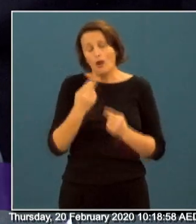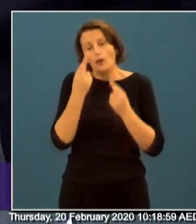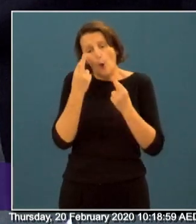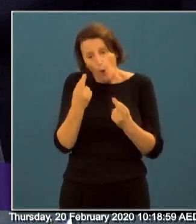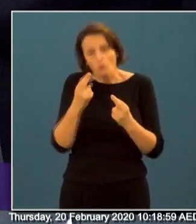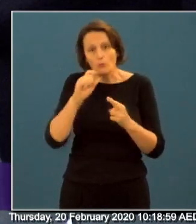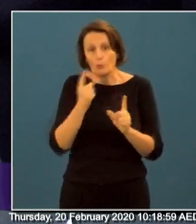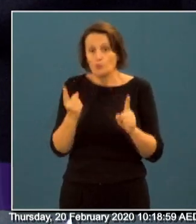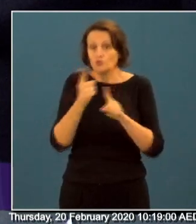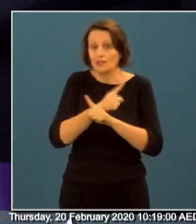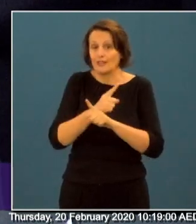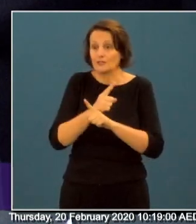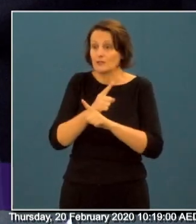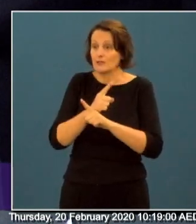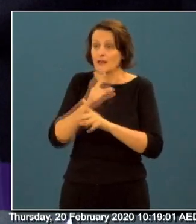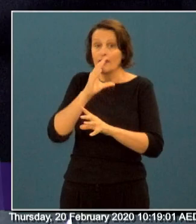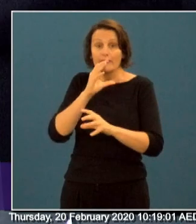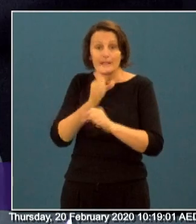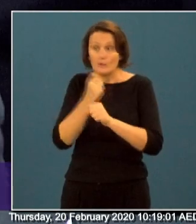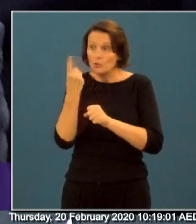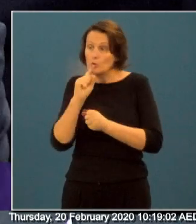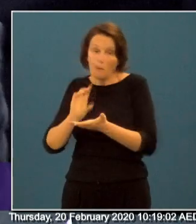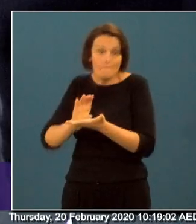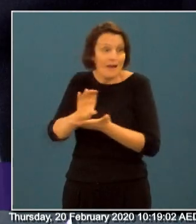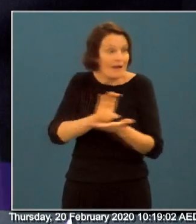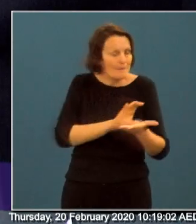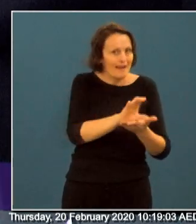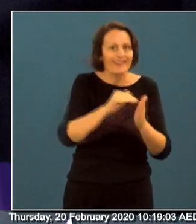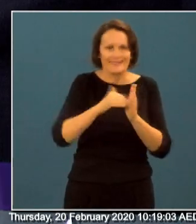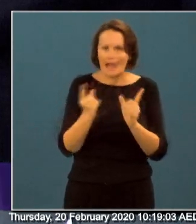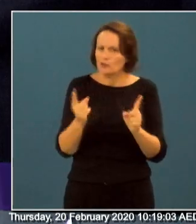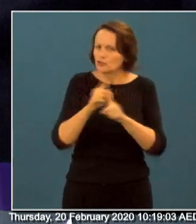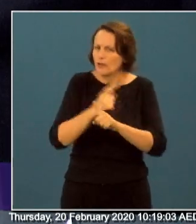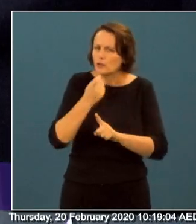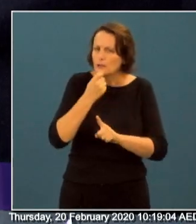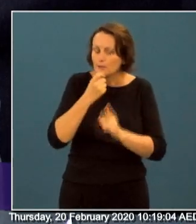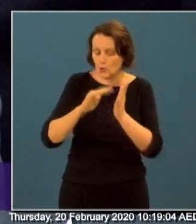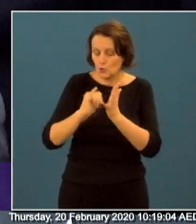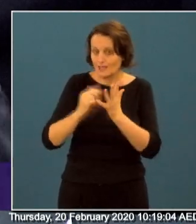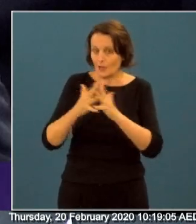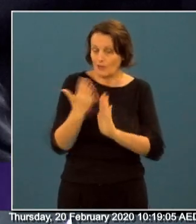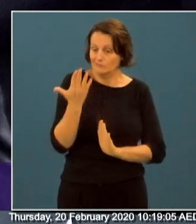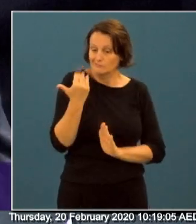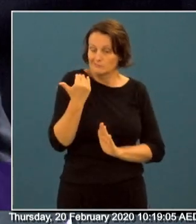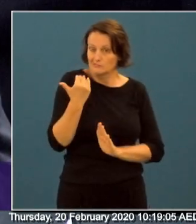We've seen that already in several states. New South Wales, there was an initiative three years ago